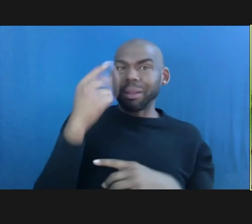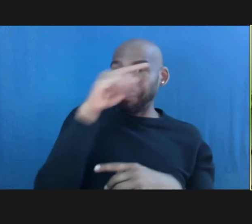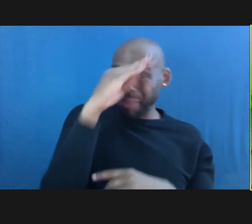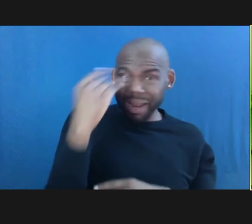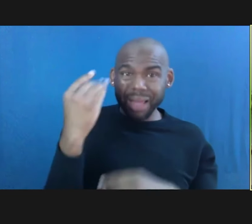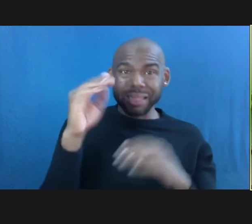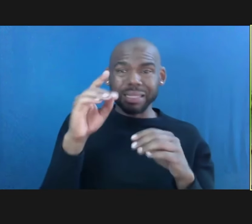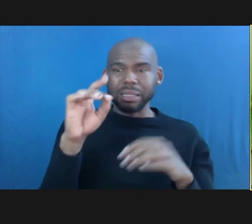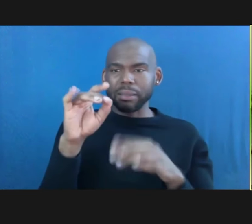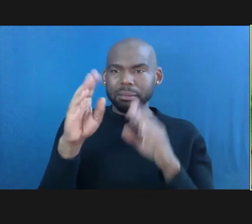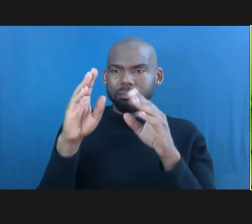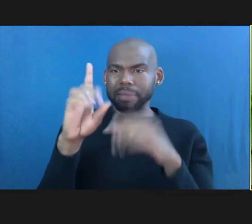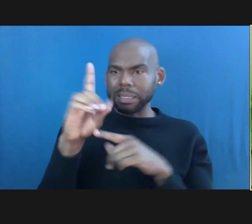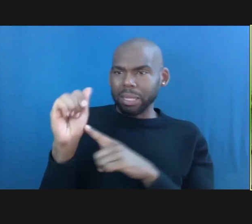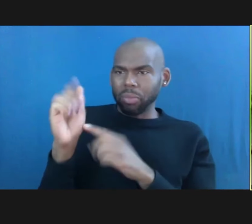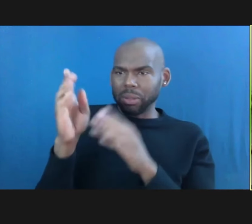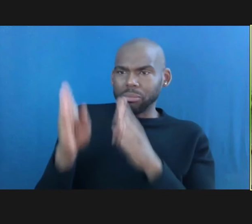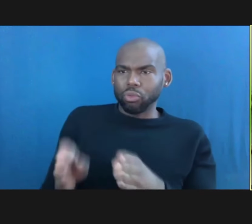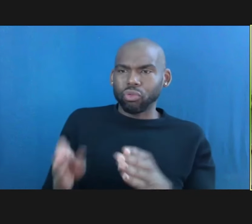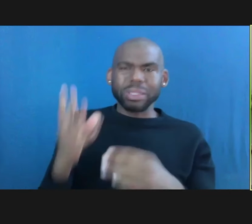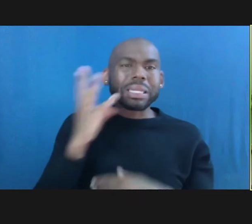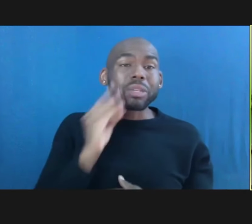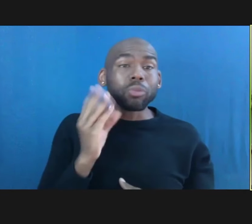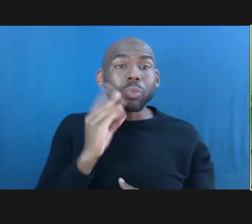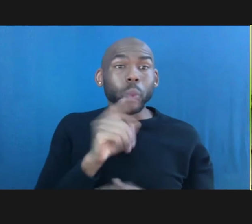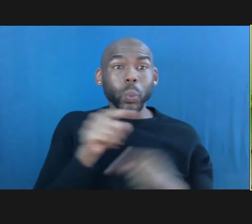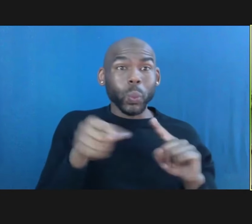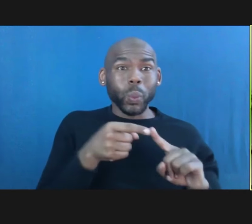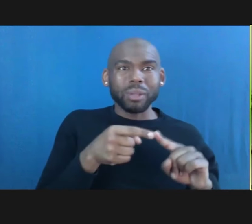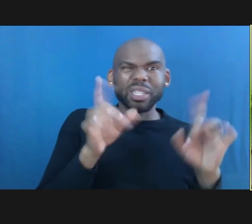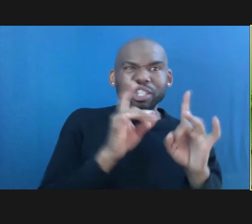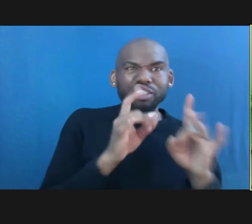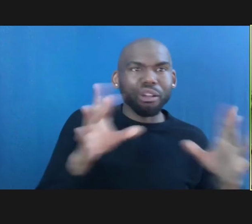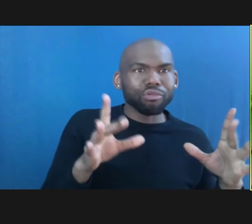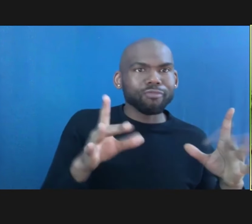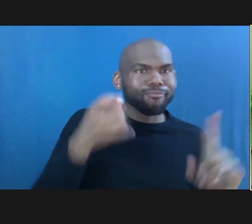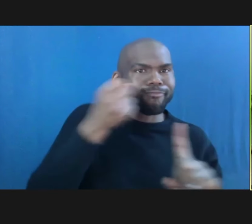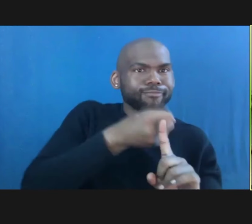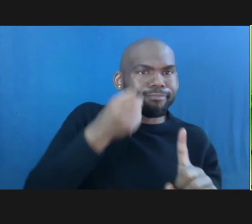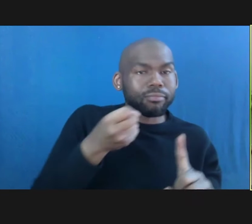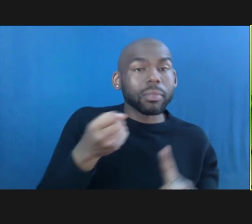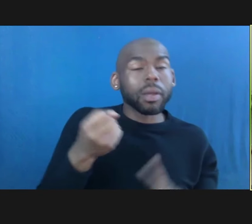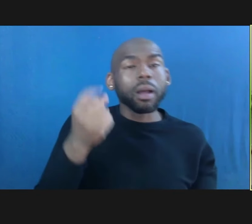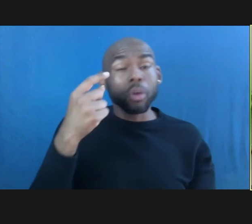facing disasters, I do hope that you go back to the GADRA Facebook page or Twitter page